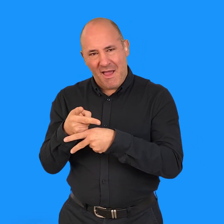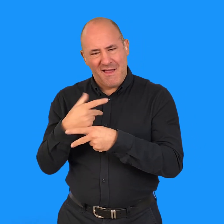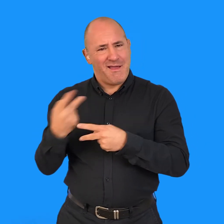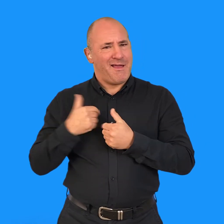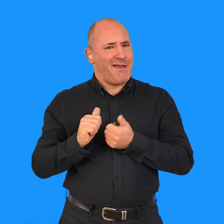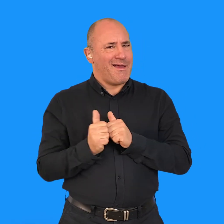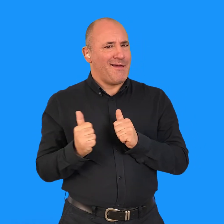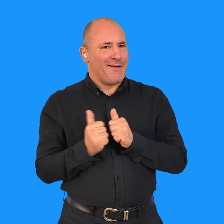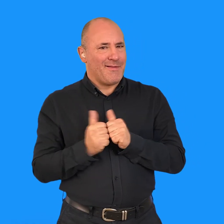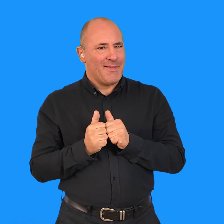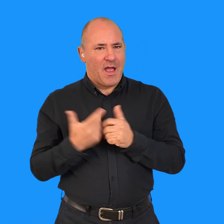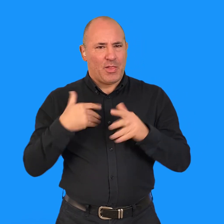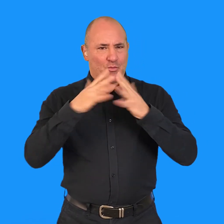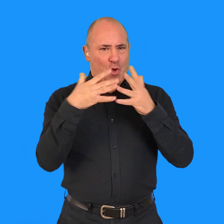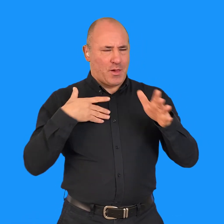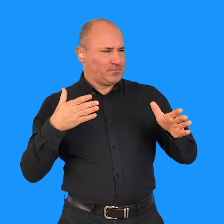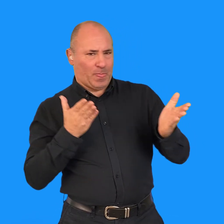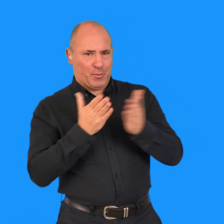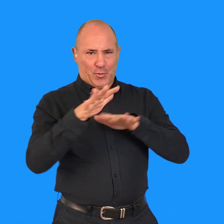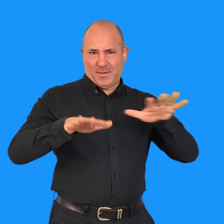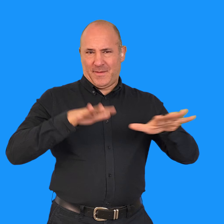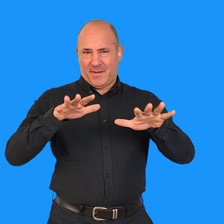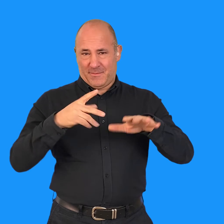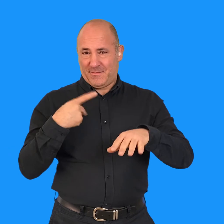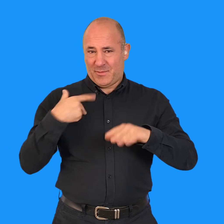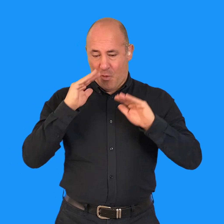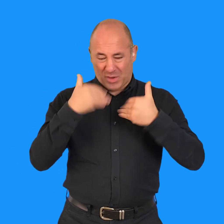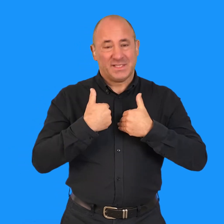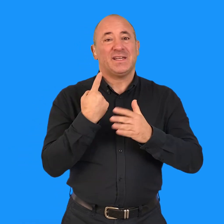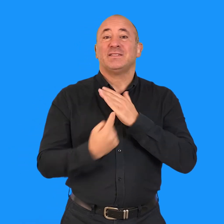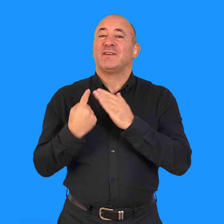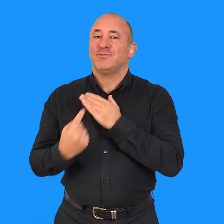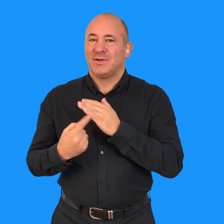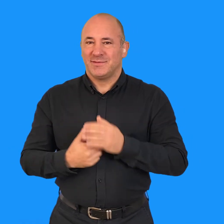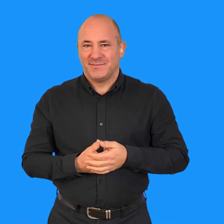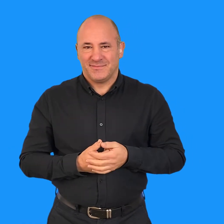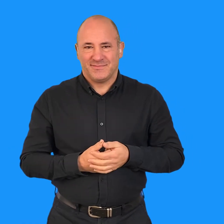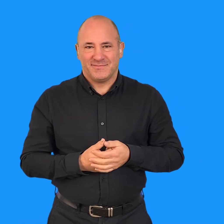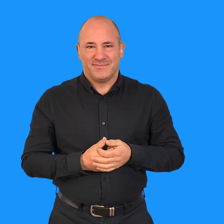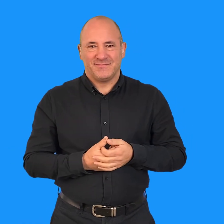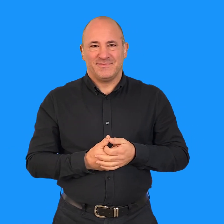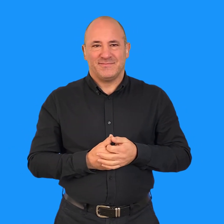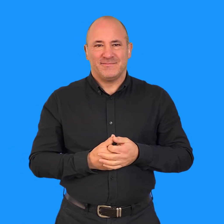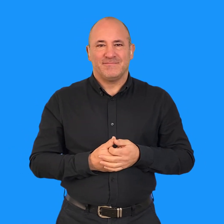allyship and how we navigate a world really as autistic individuals.